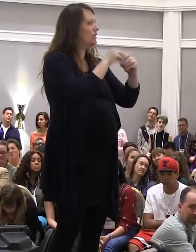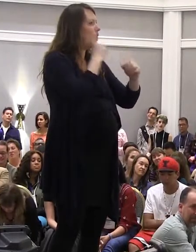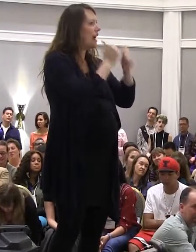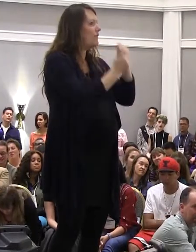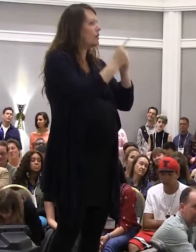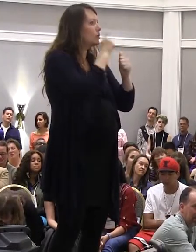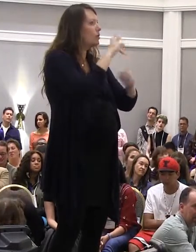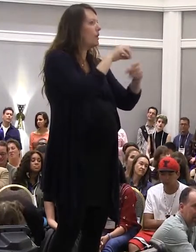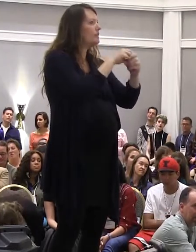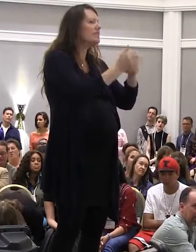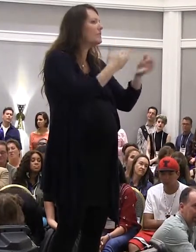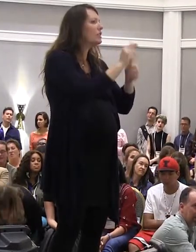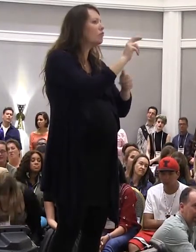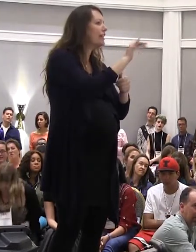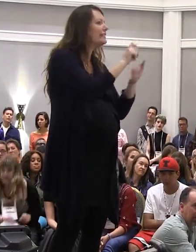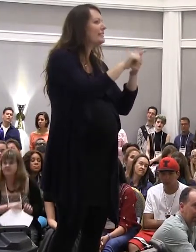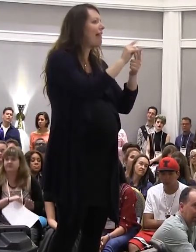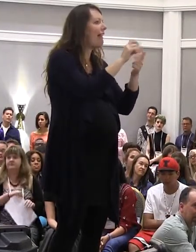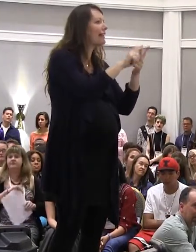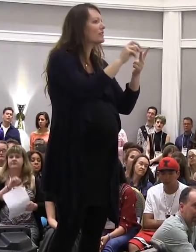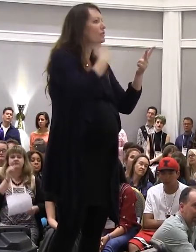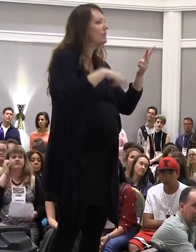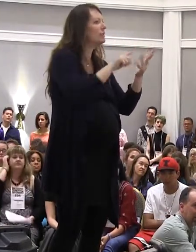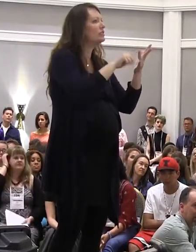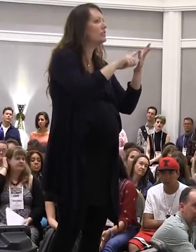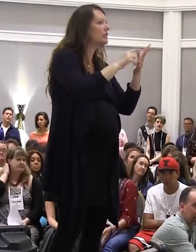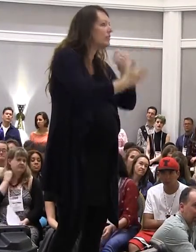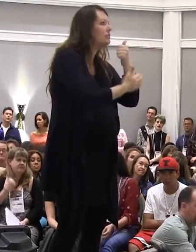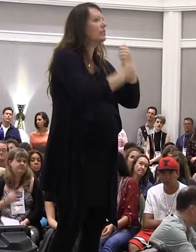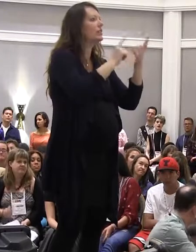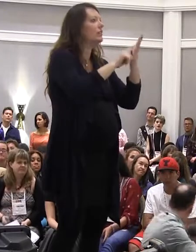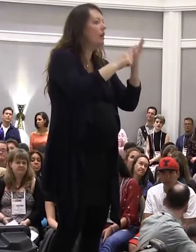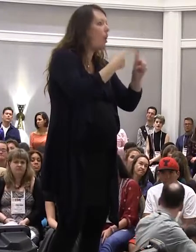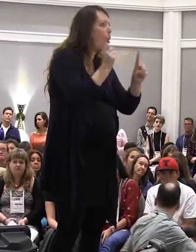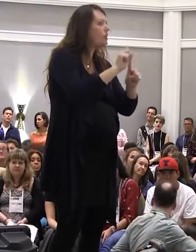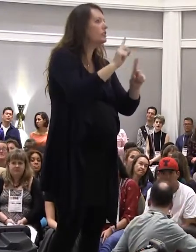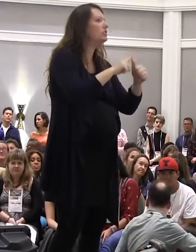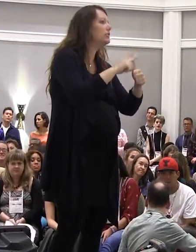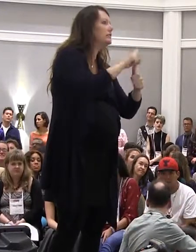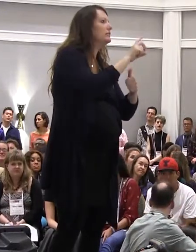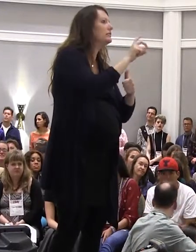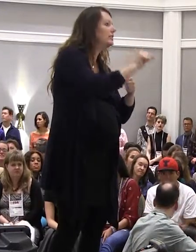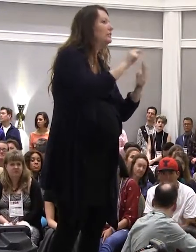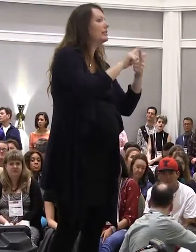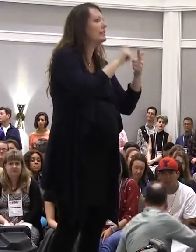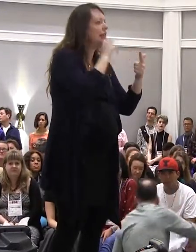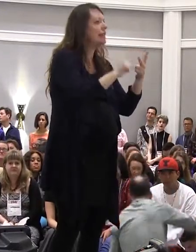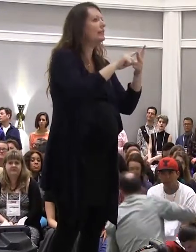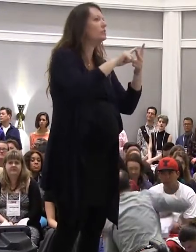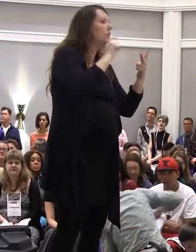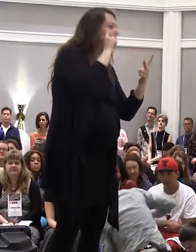regardless of race, class, religion, country of origin, immigration status, disability, age, gender orientation, sexual orientation,